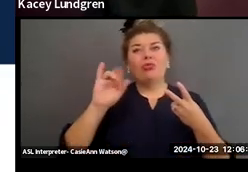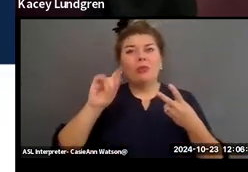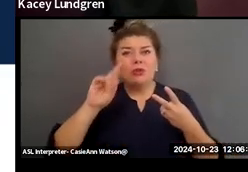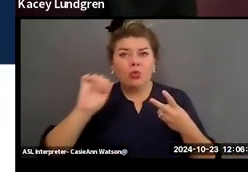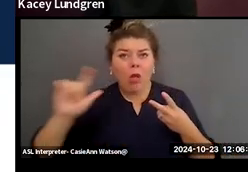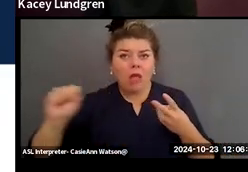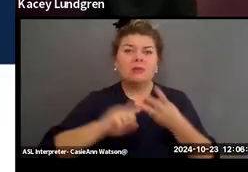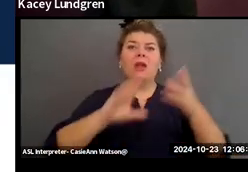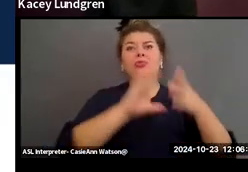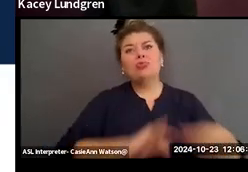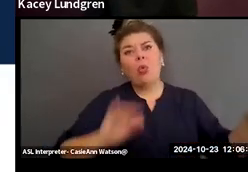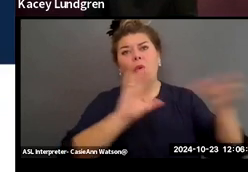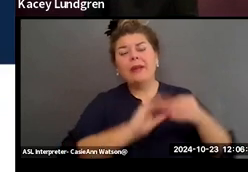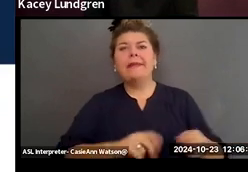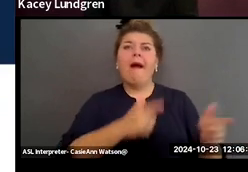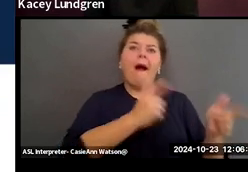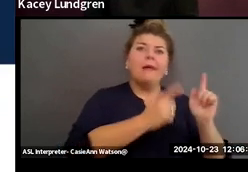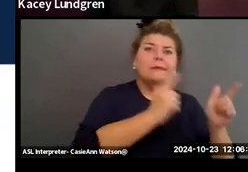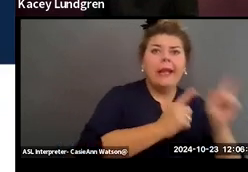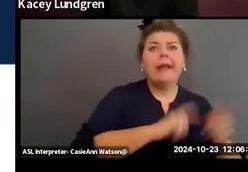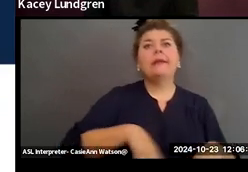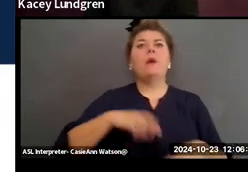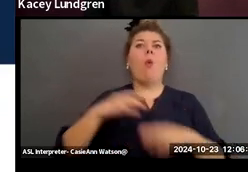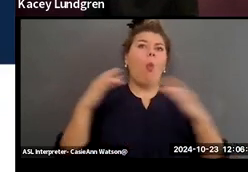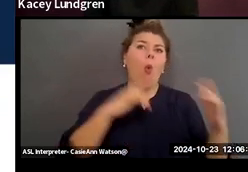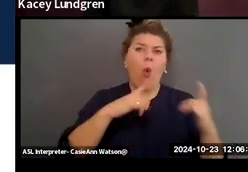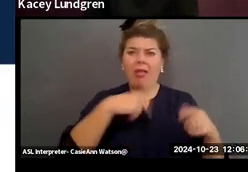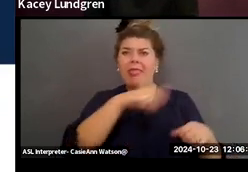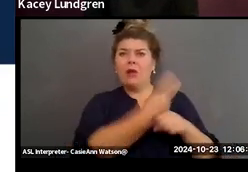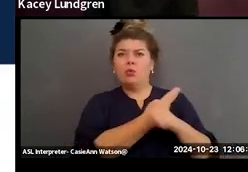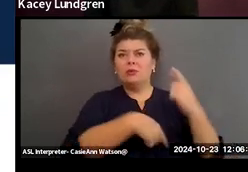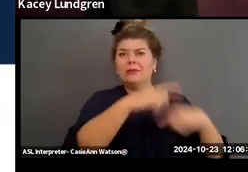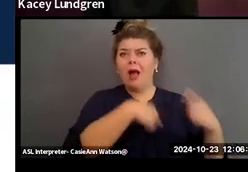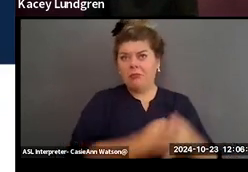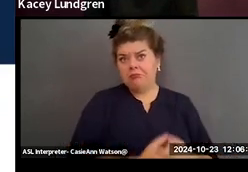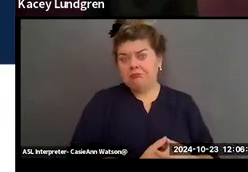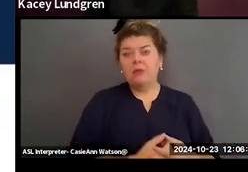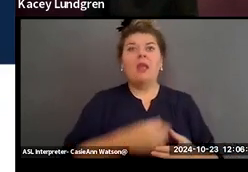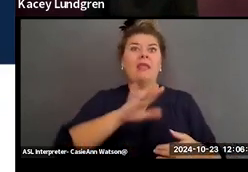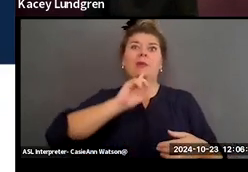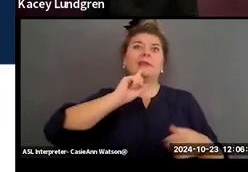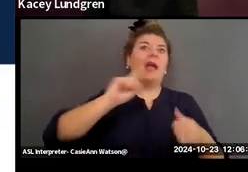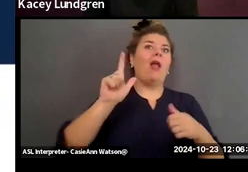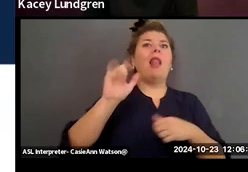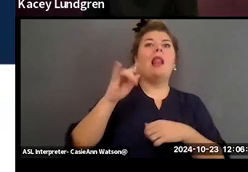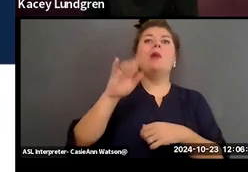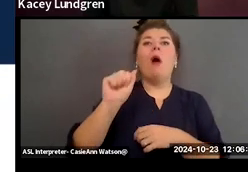storytelling, hunting, warfare, and most importantly it was the lingua franca, or common language,